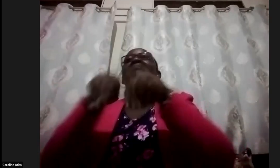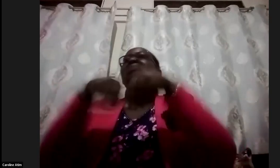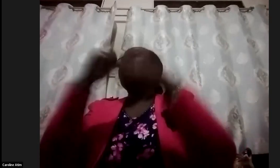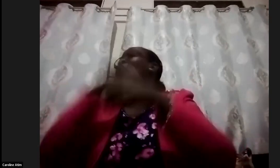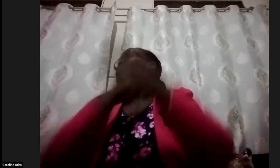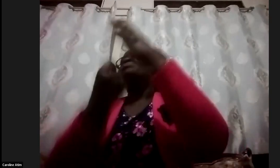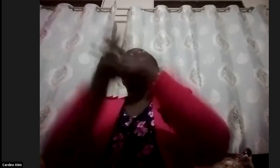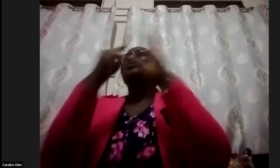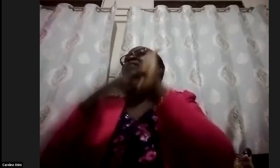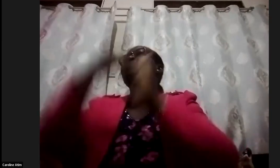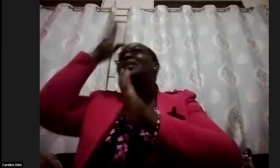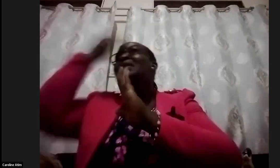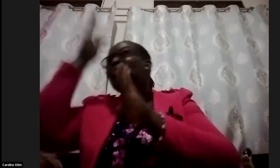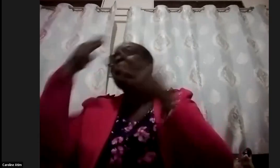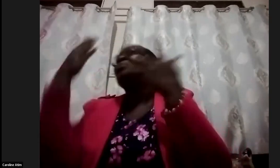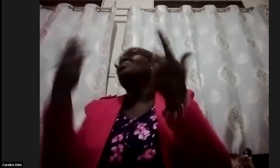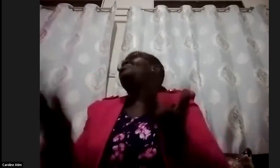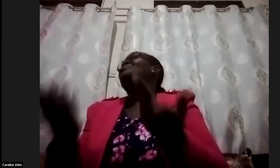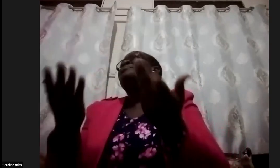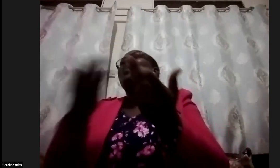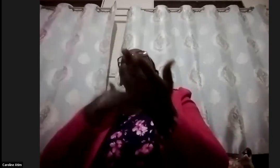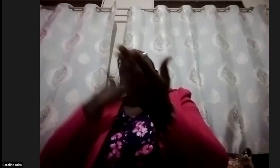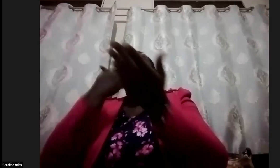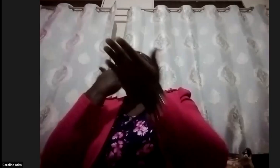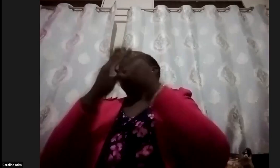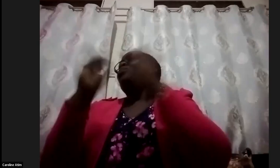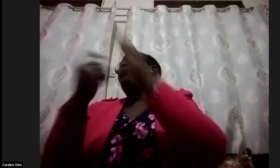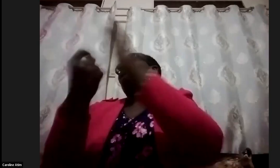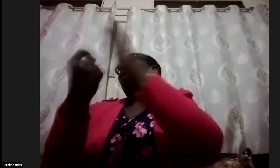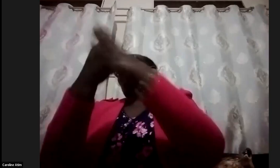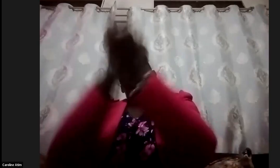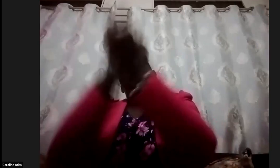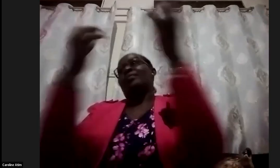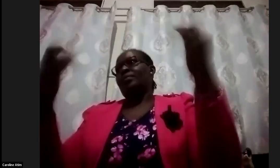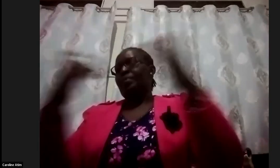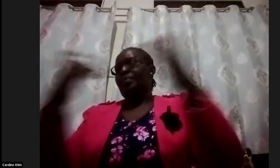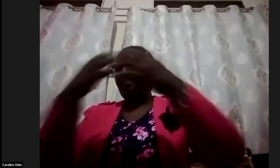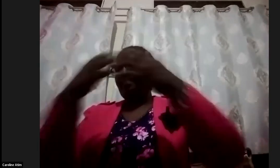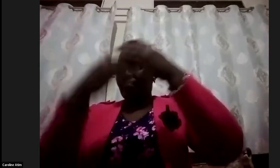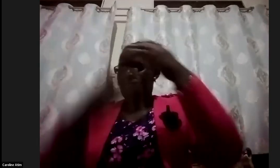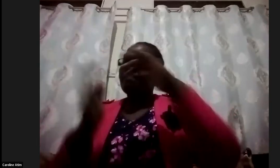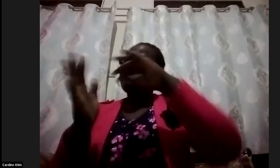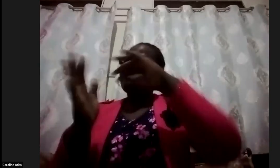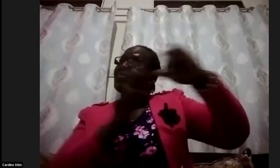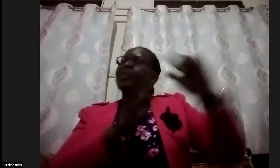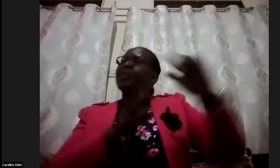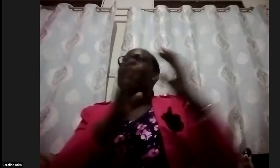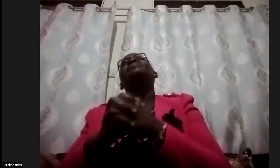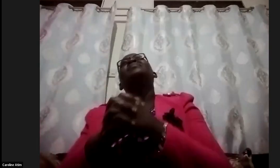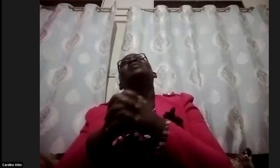so many challenges and are given opportunities to education, they have no opportunities, they're